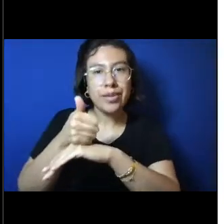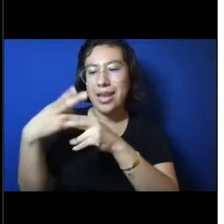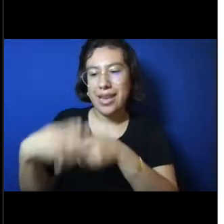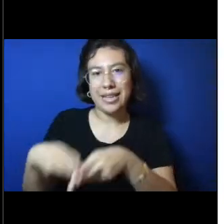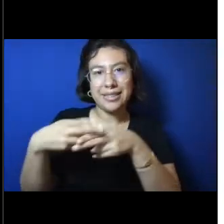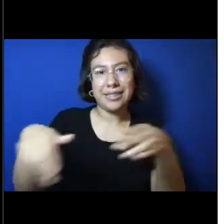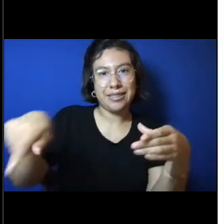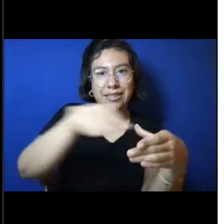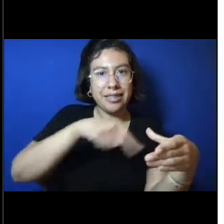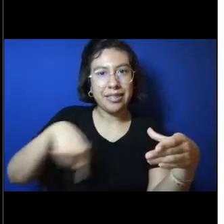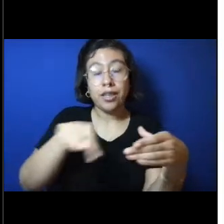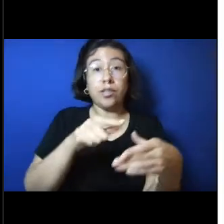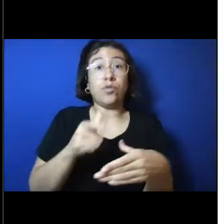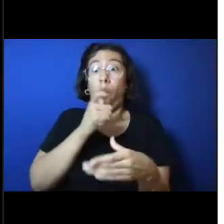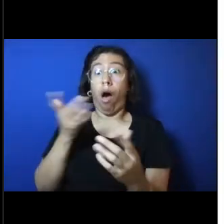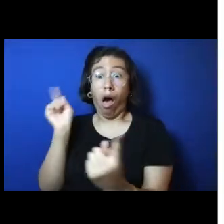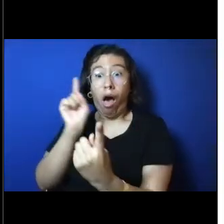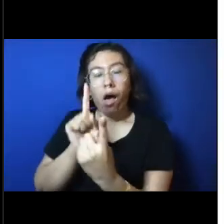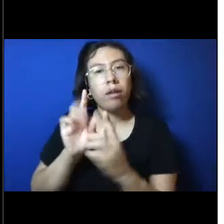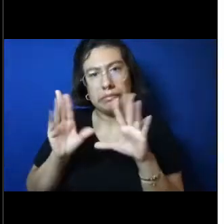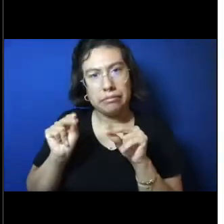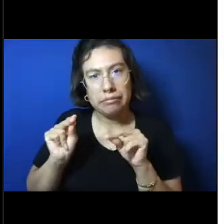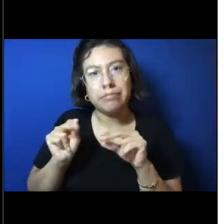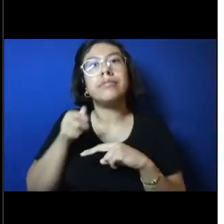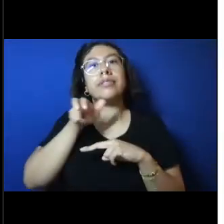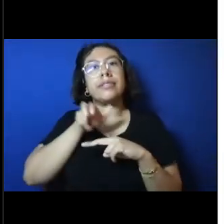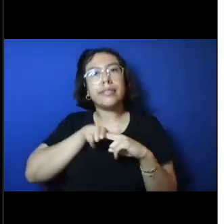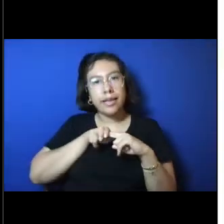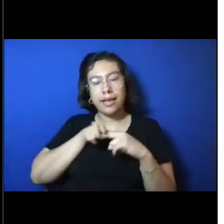but sit quietly, and you can experience something pretty magical.